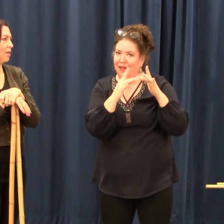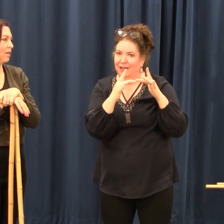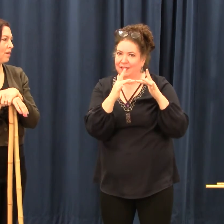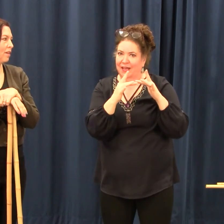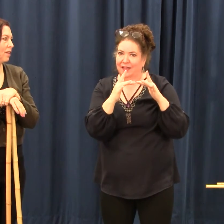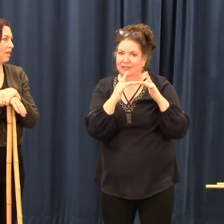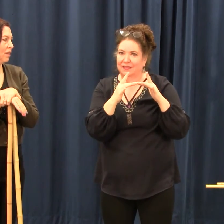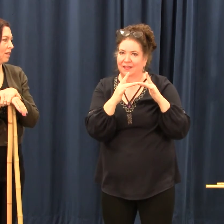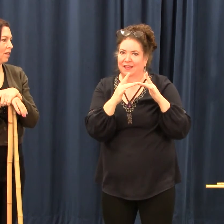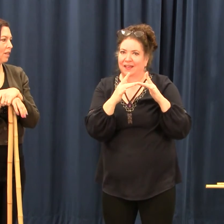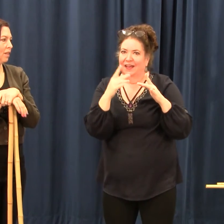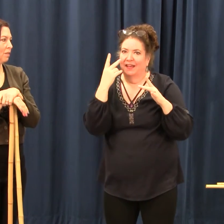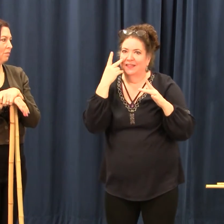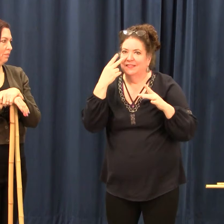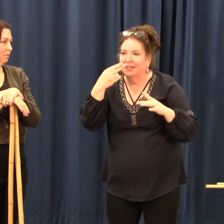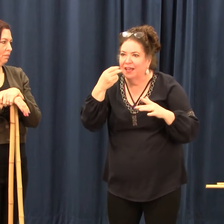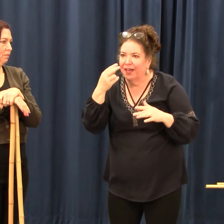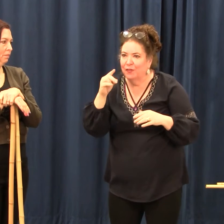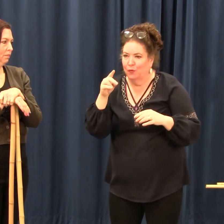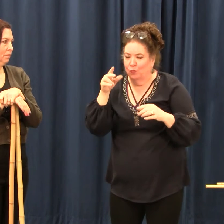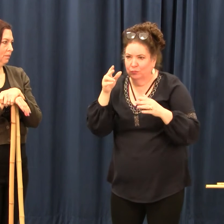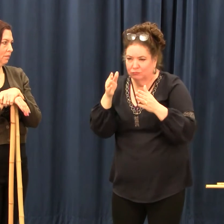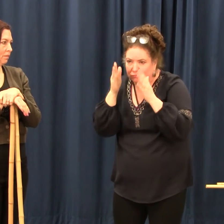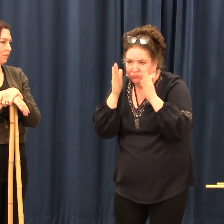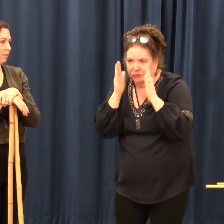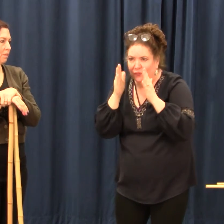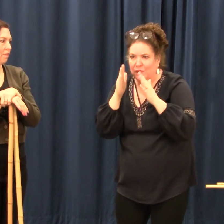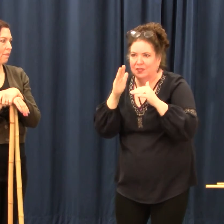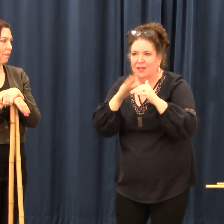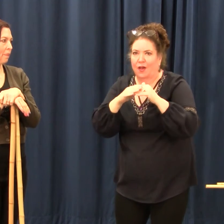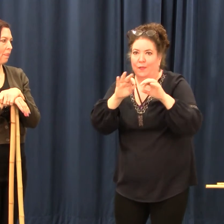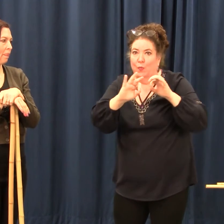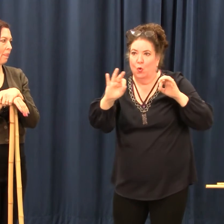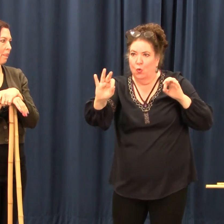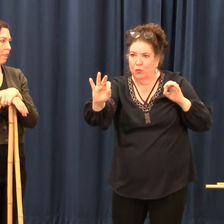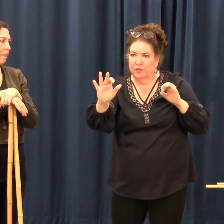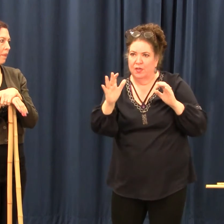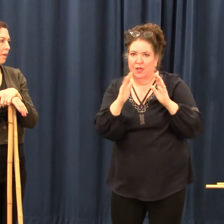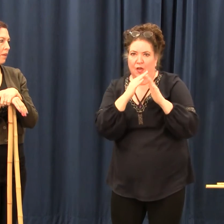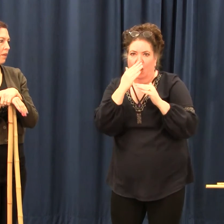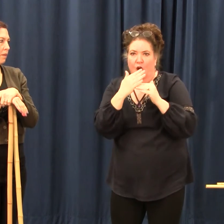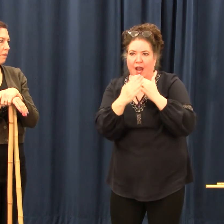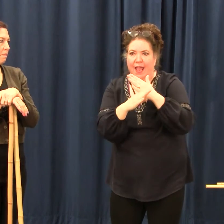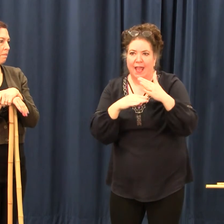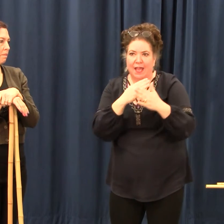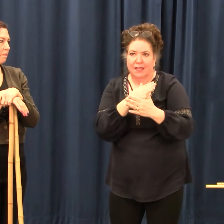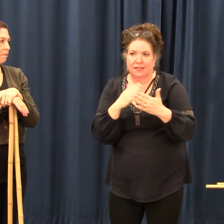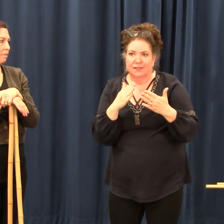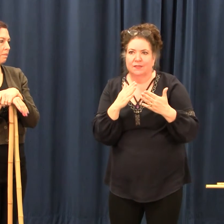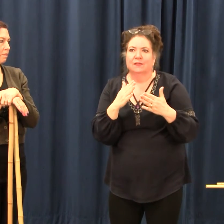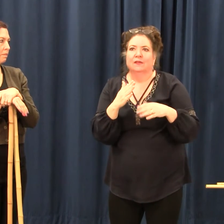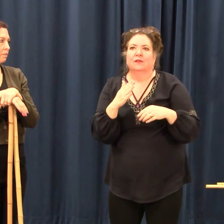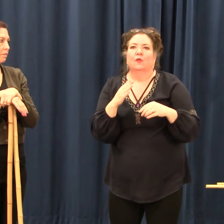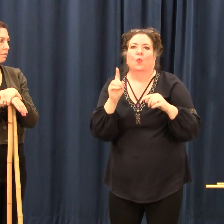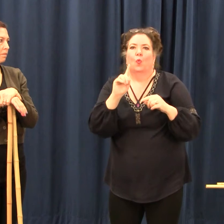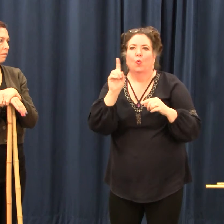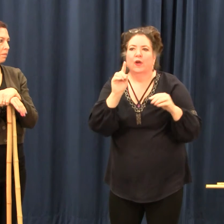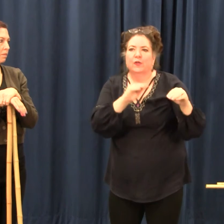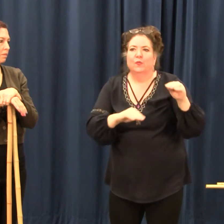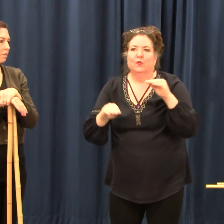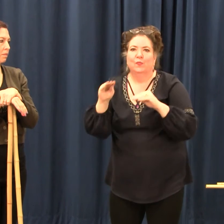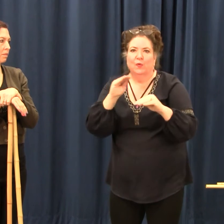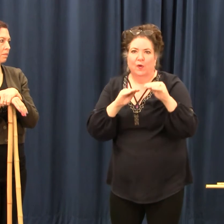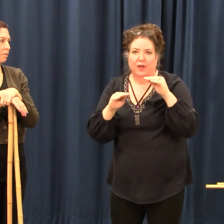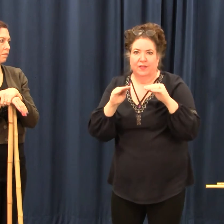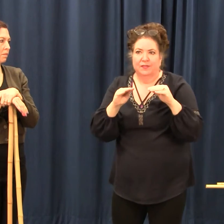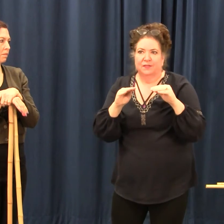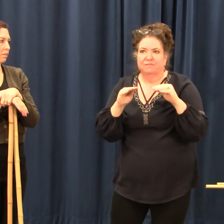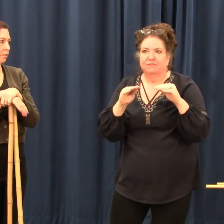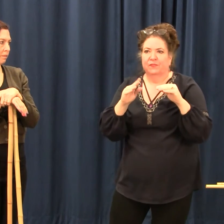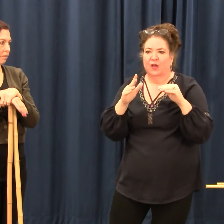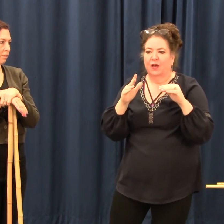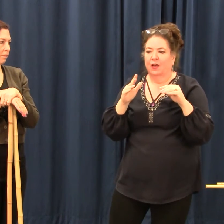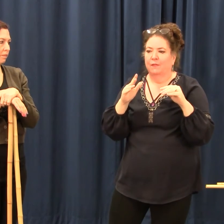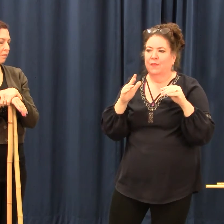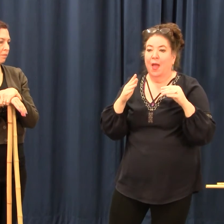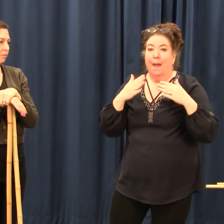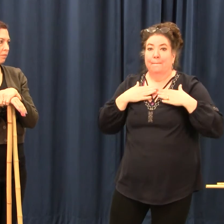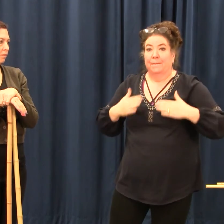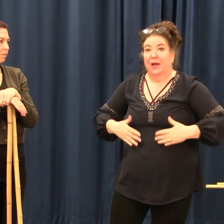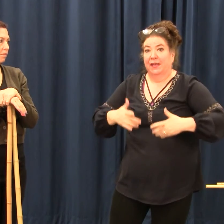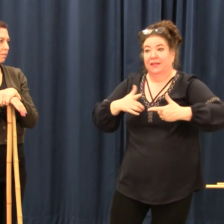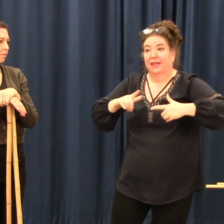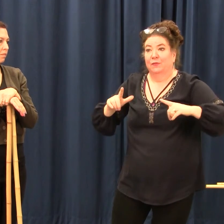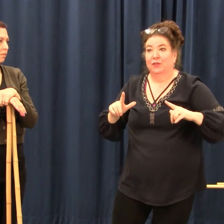contact. I can see Heather focusing on the poles, our hands, where the movement was. Body language..